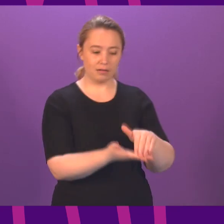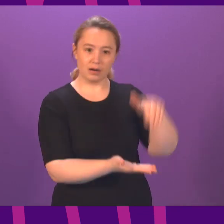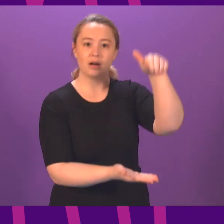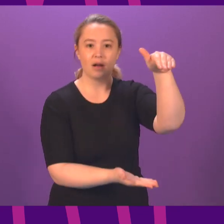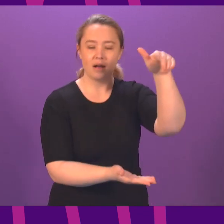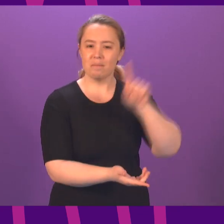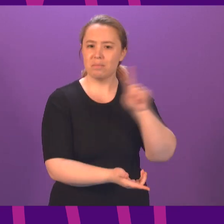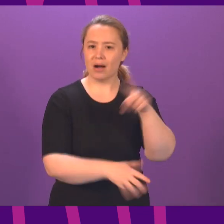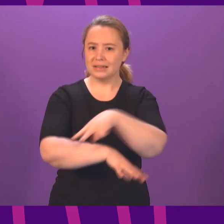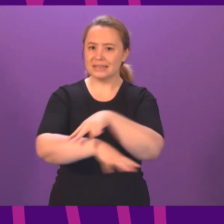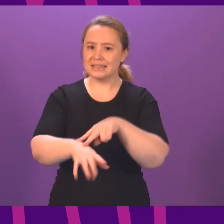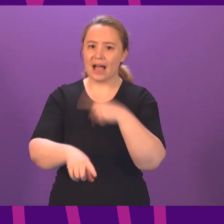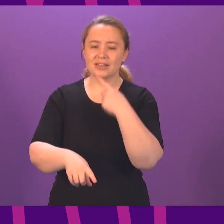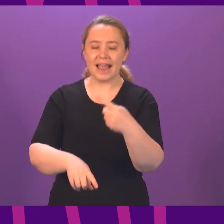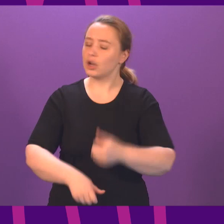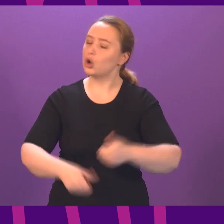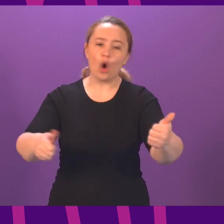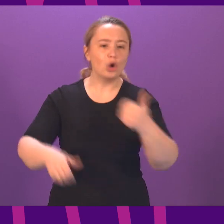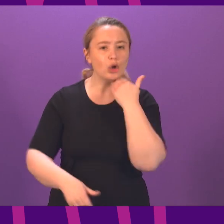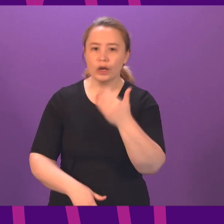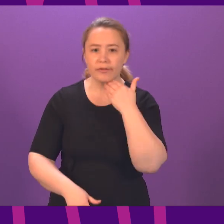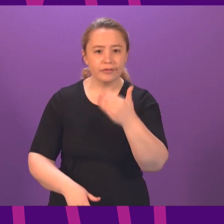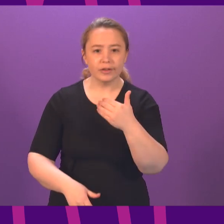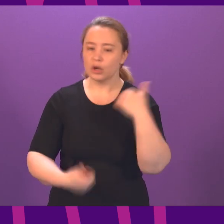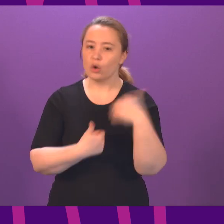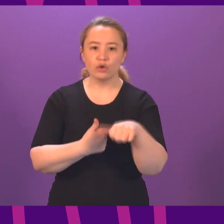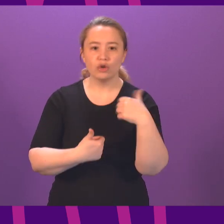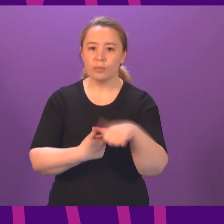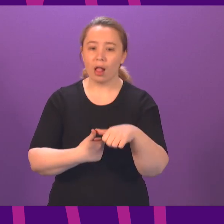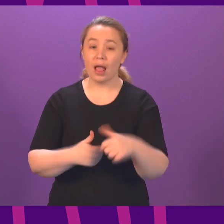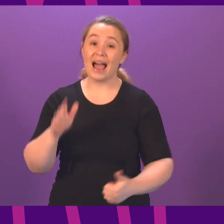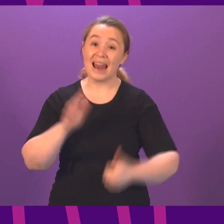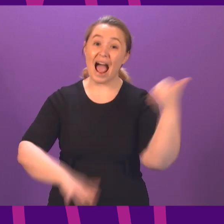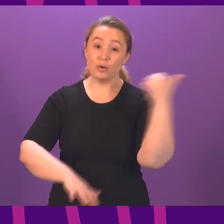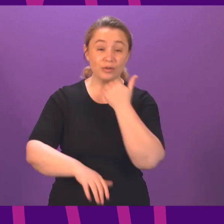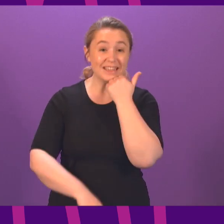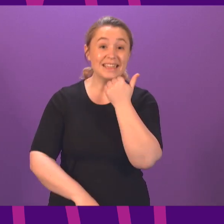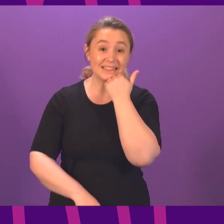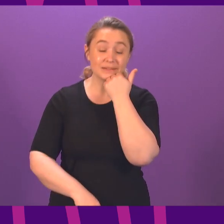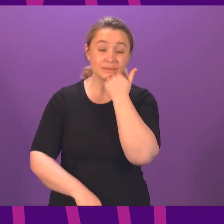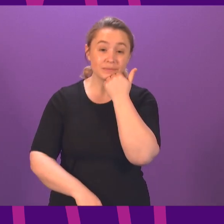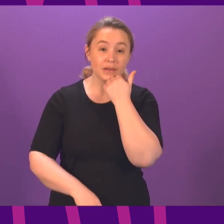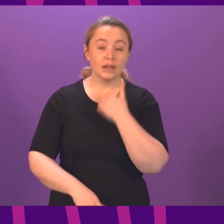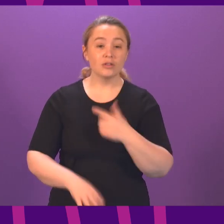on the ground, we know that they were inadequate and well out of date. The whole point is not